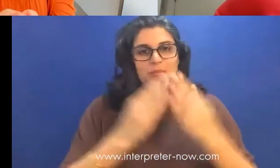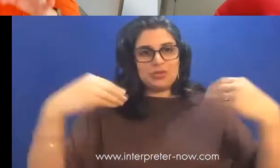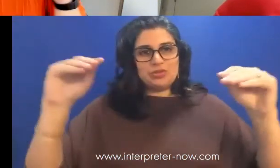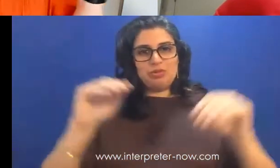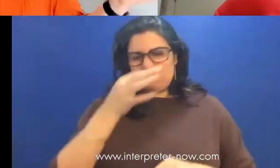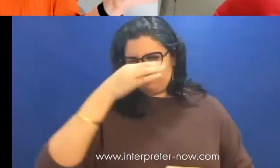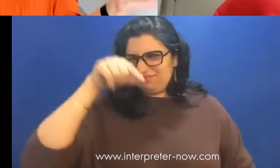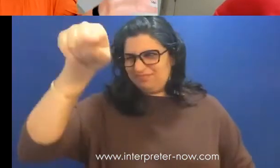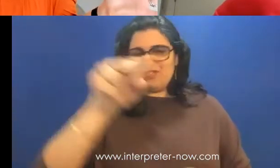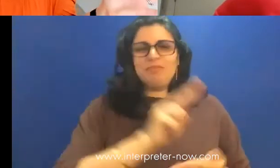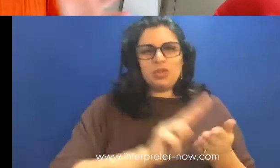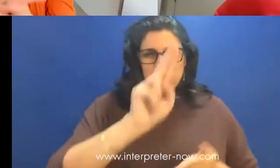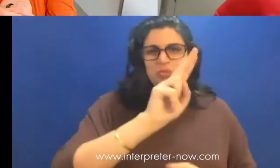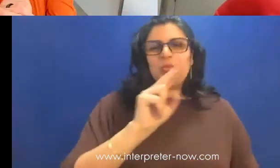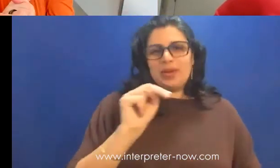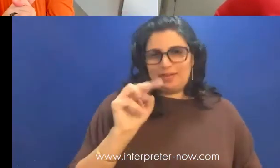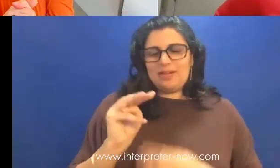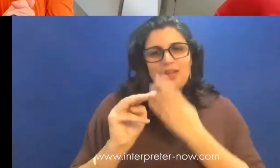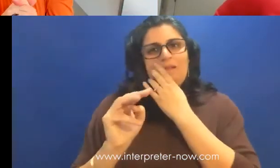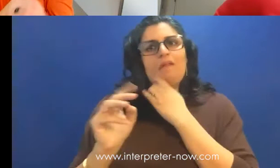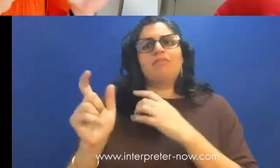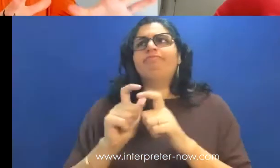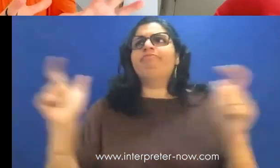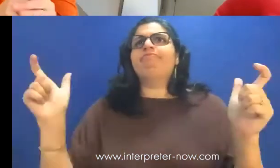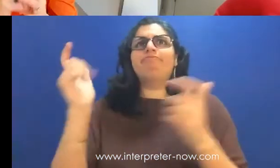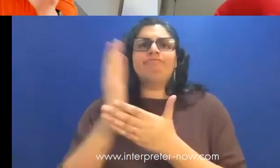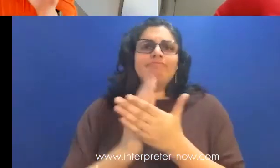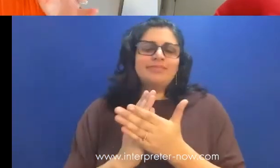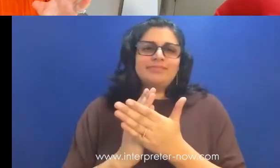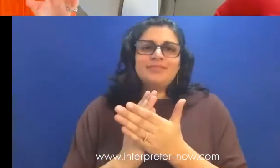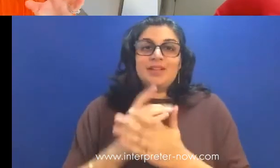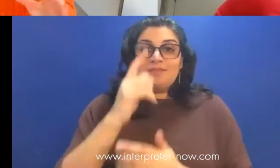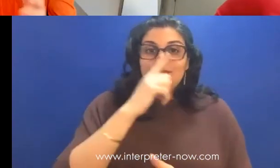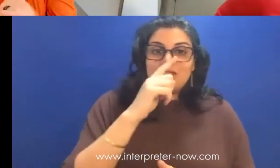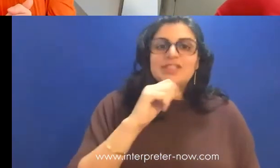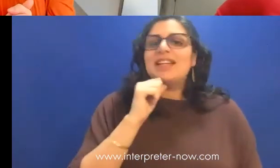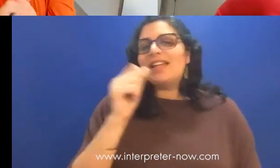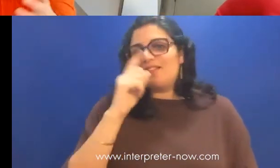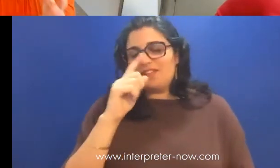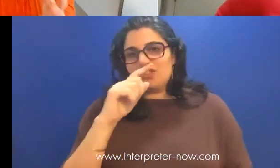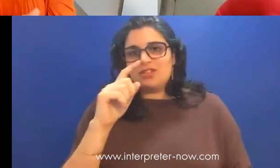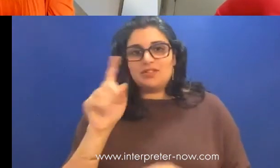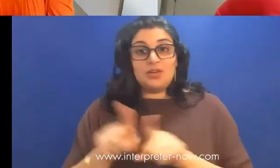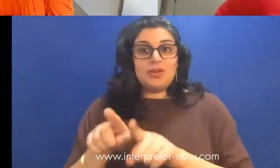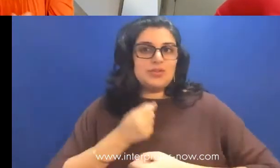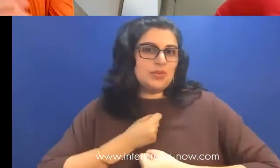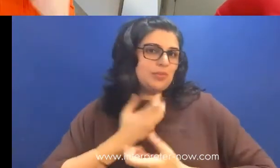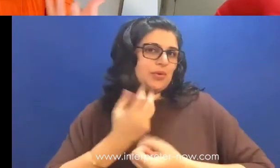It had a huge section of both fiction and nonfiction and also poetry of Native Americans